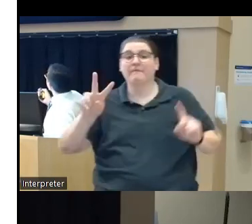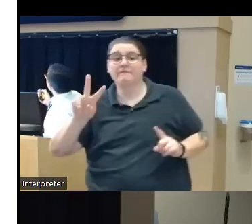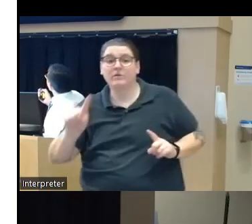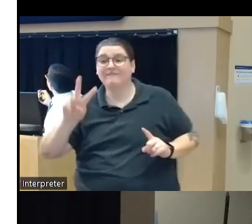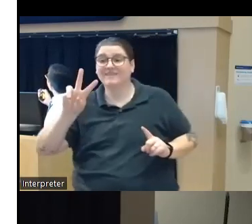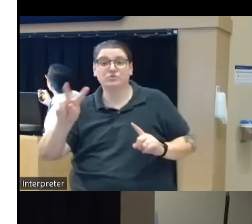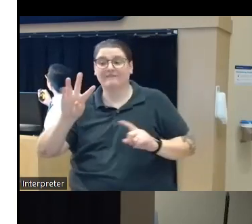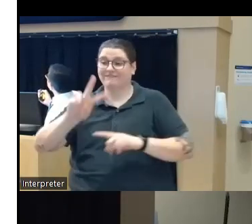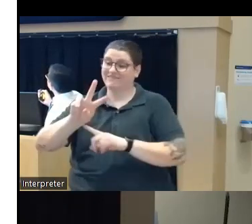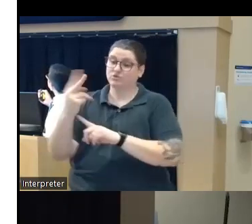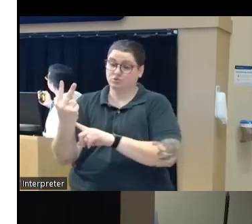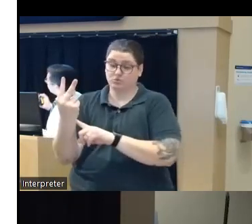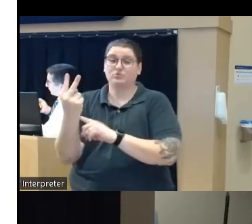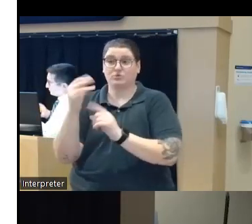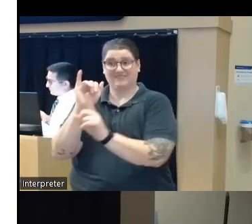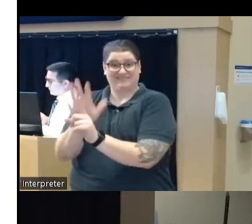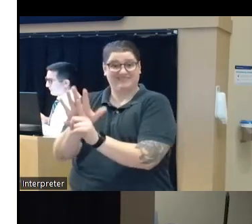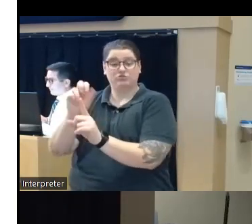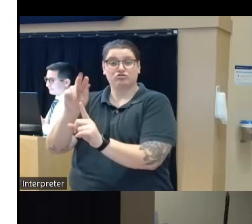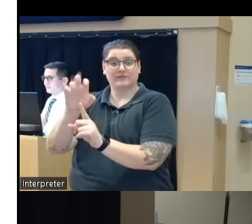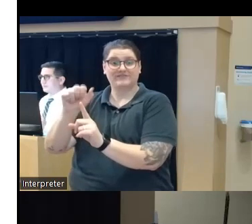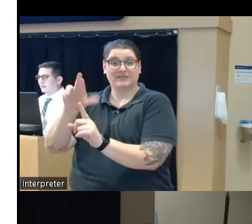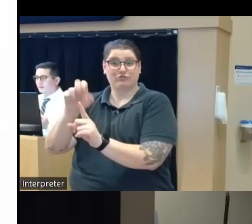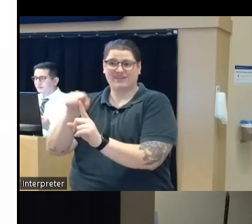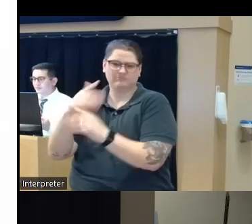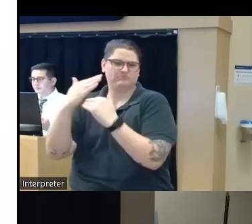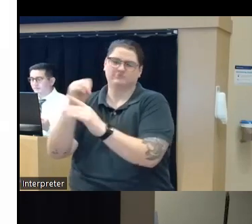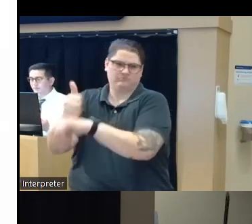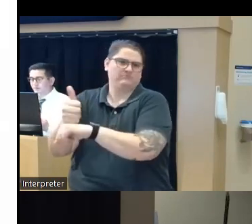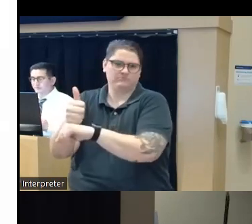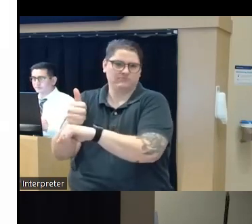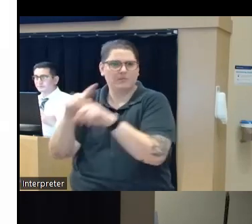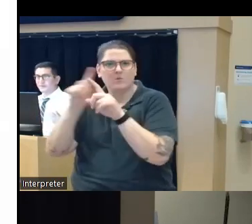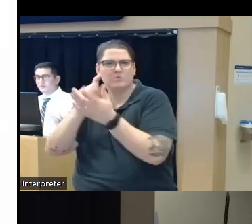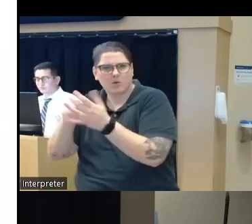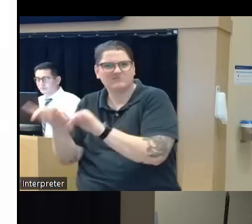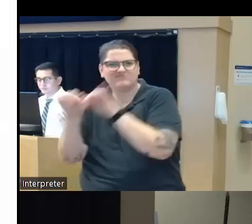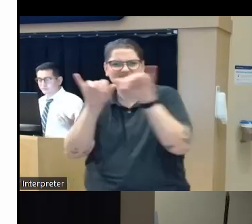that there were differences or reductions in V5 Mt as well as V1 and V2 so that was really